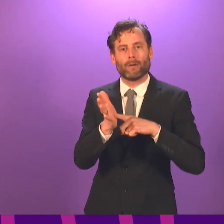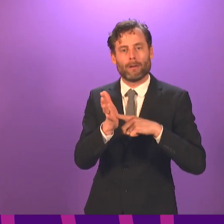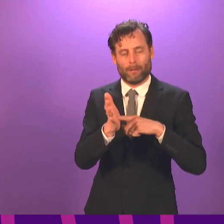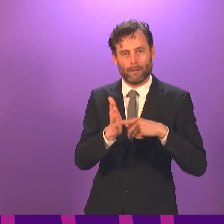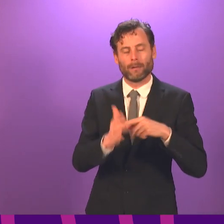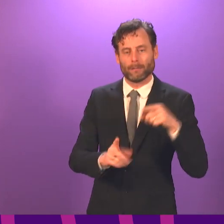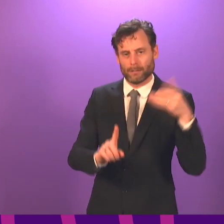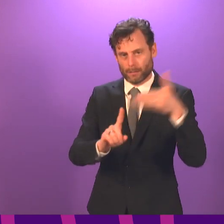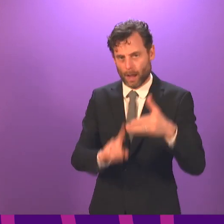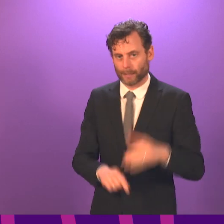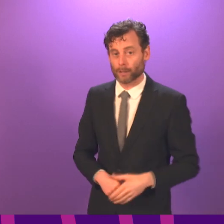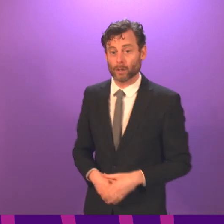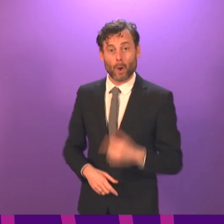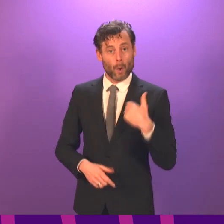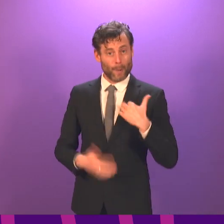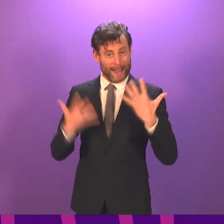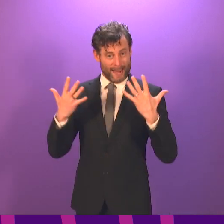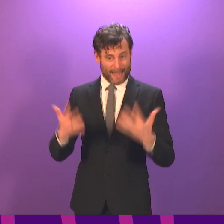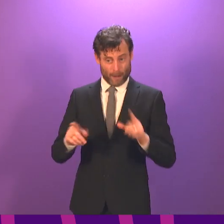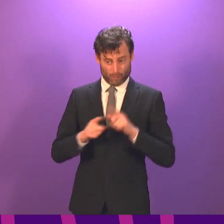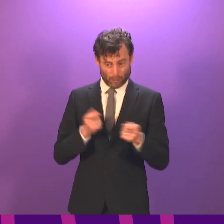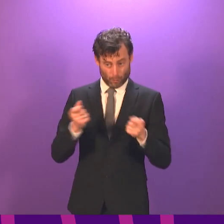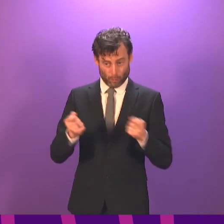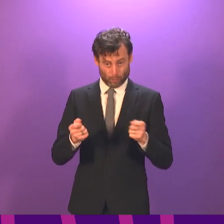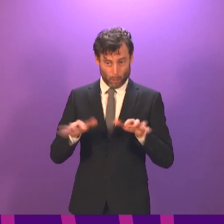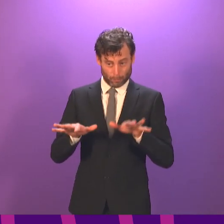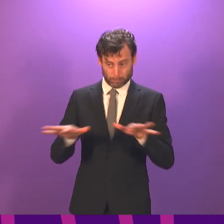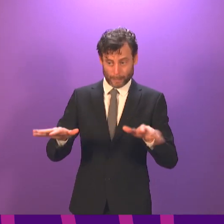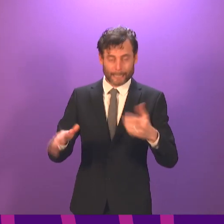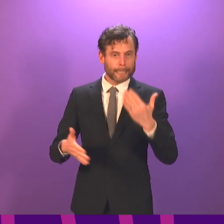the virus. I said last week that the decline in case numbers had appeared to slow down